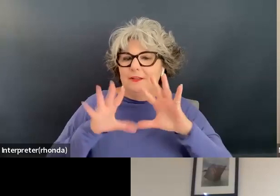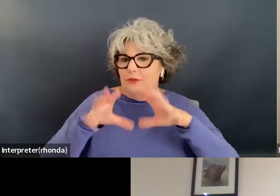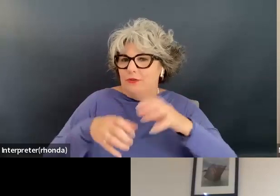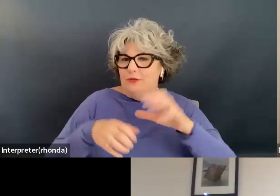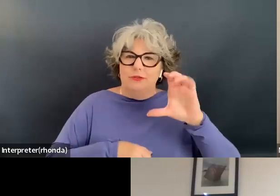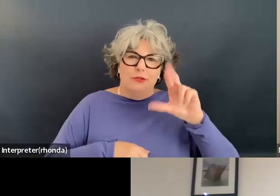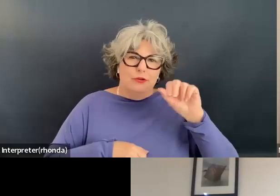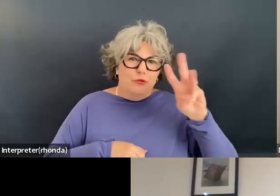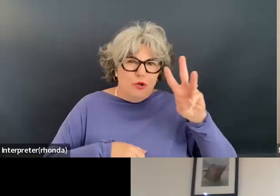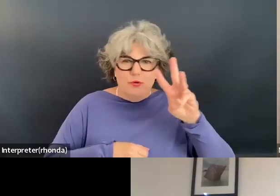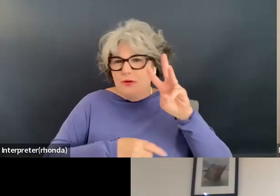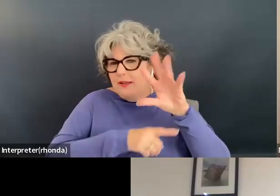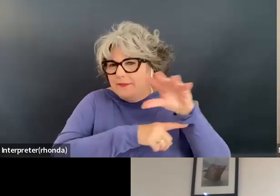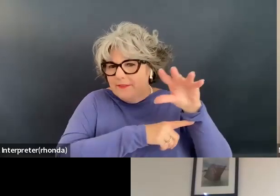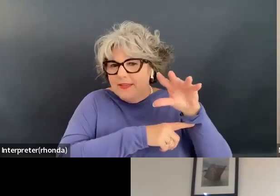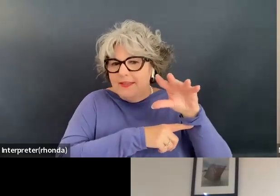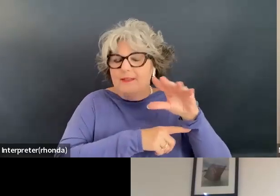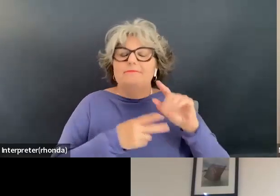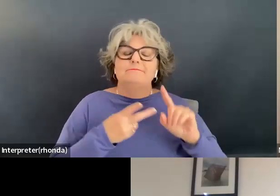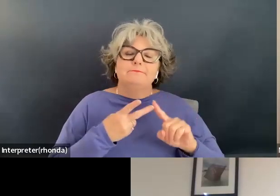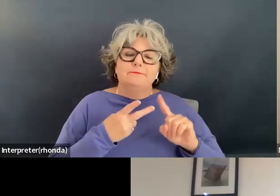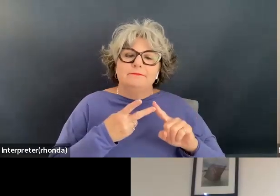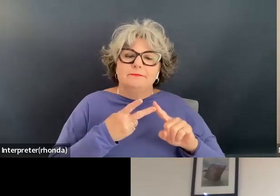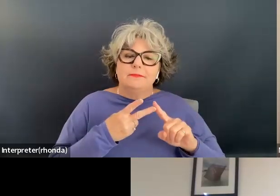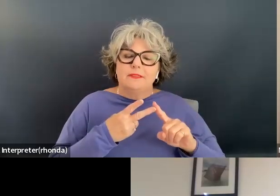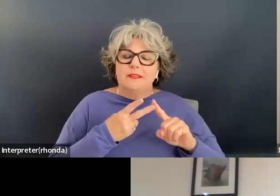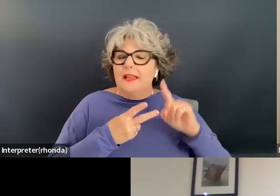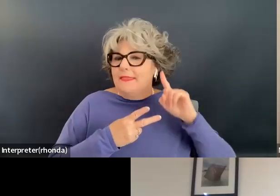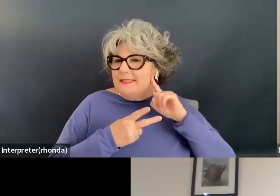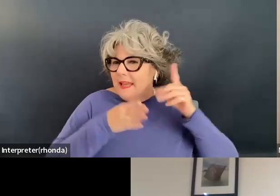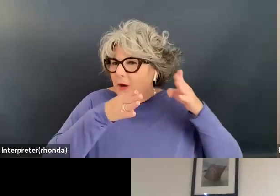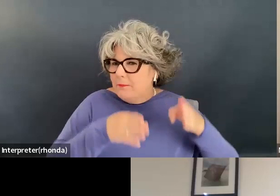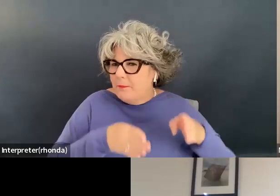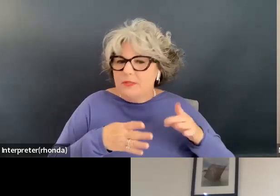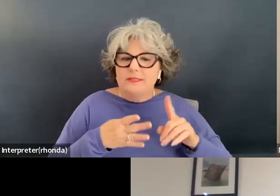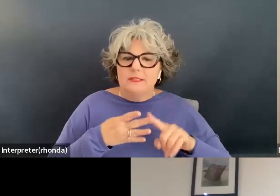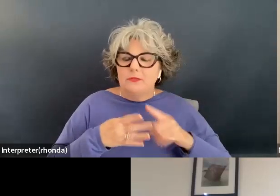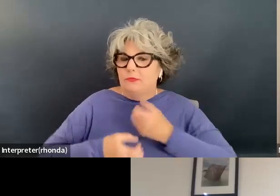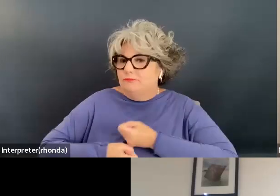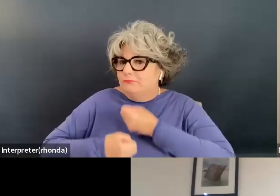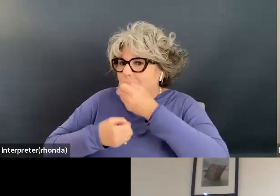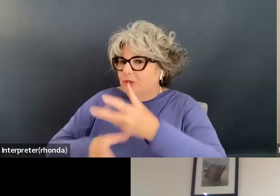like my cinematographer and the sound recorder, when he shared the story with them as well.